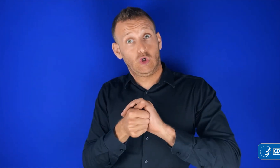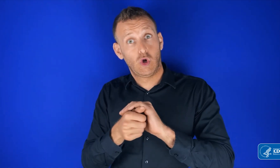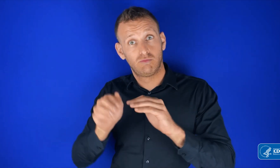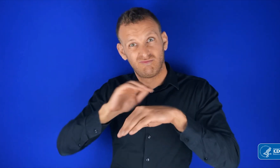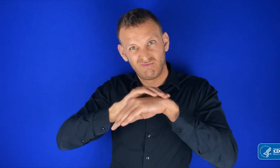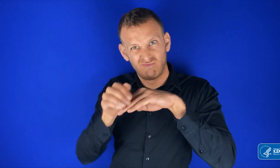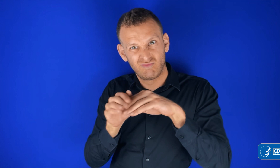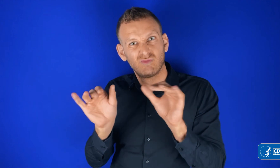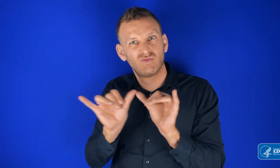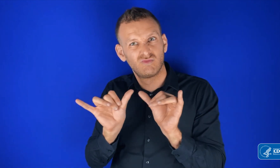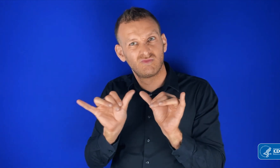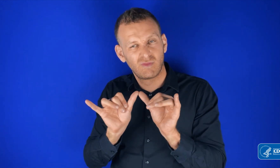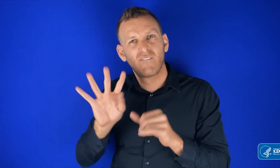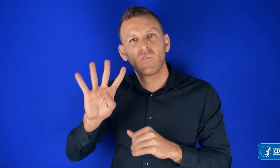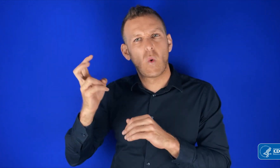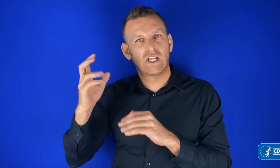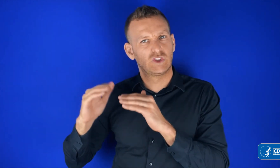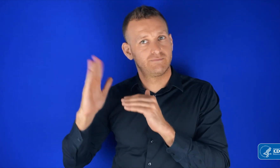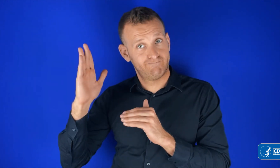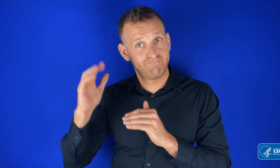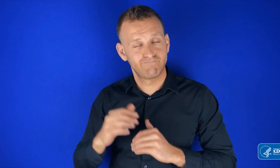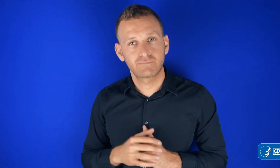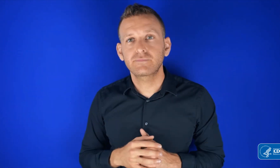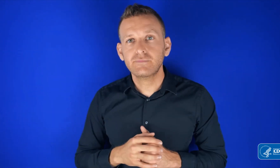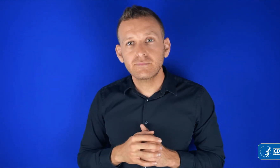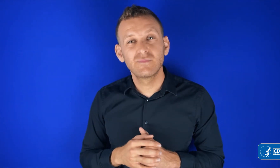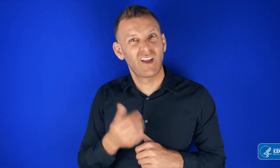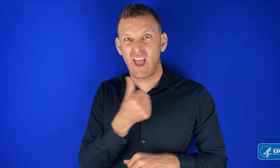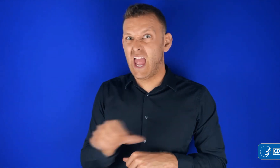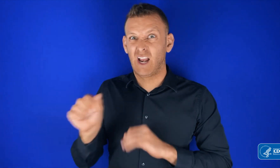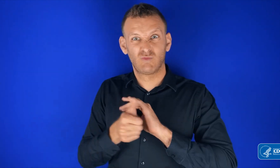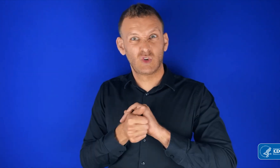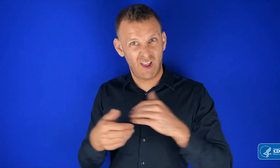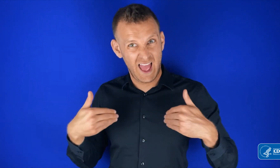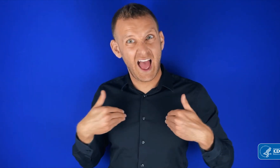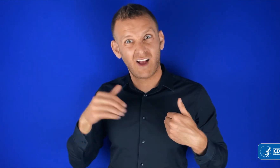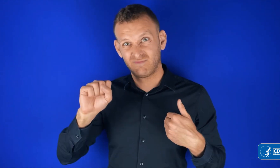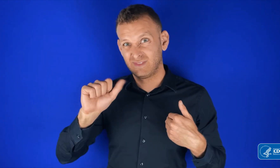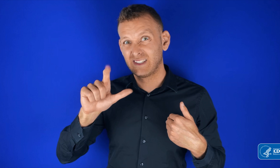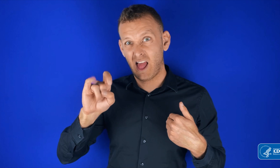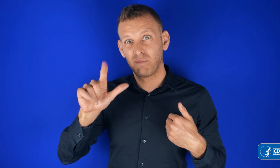than four inches. Any turtle can have salmonella germs,